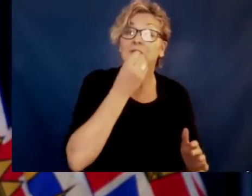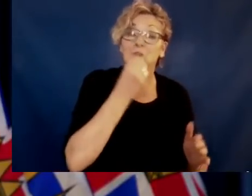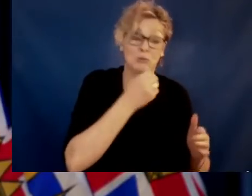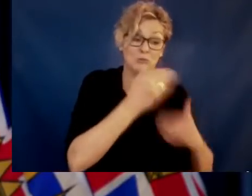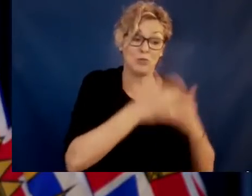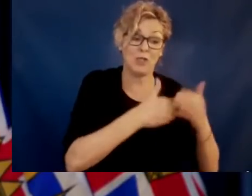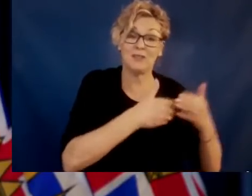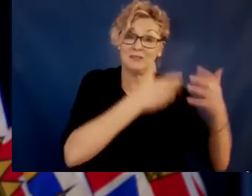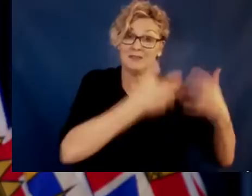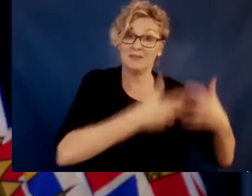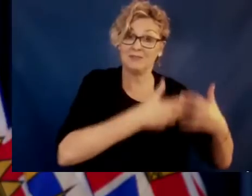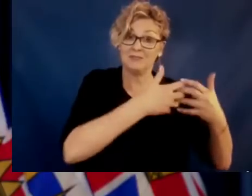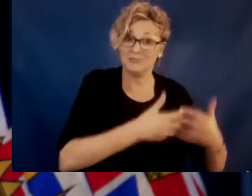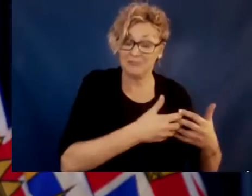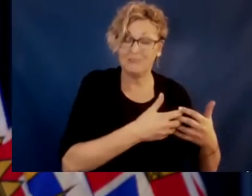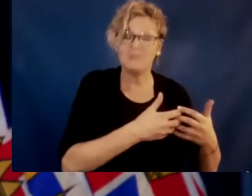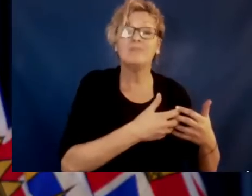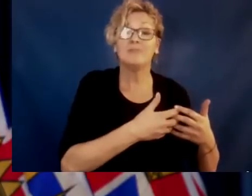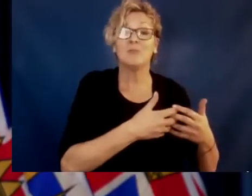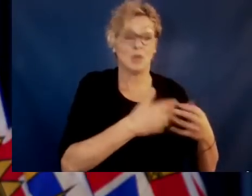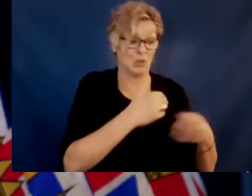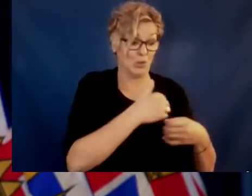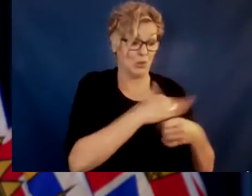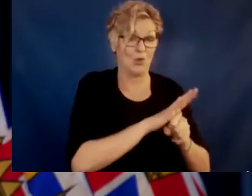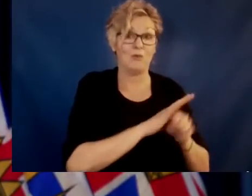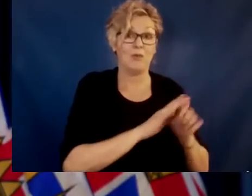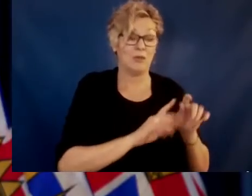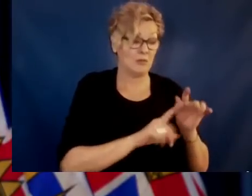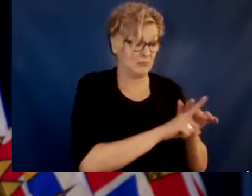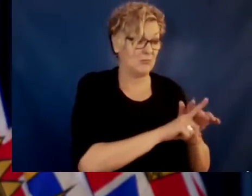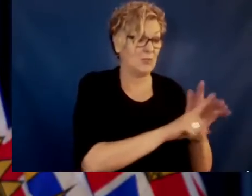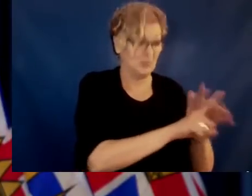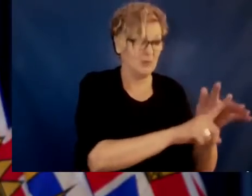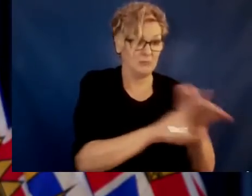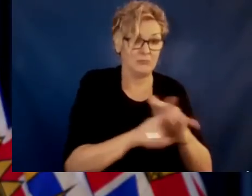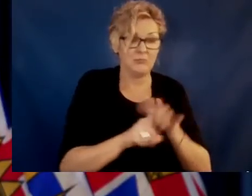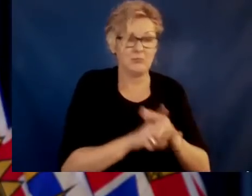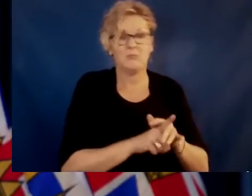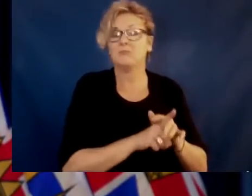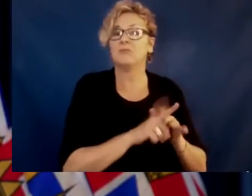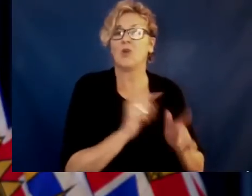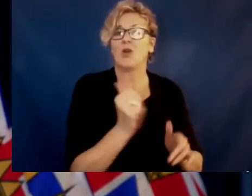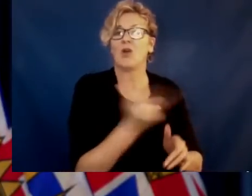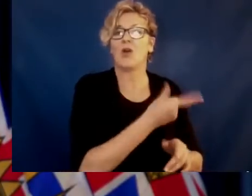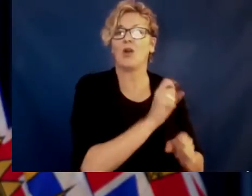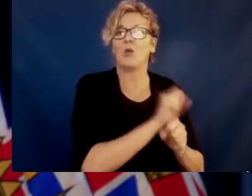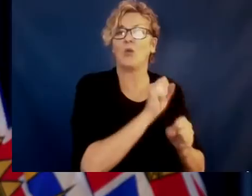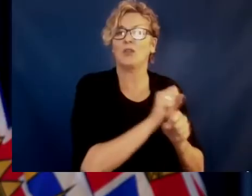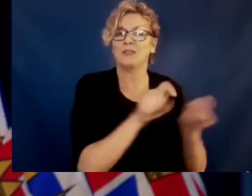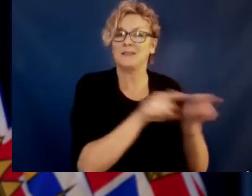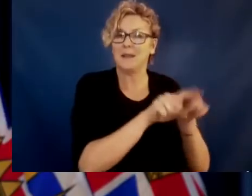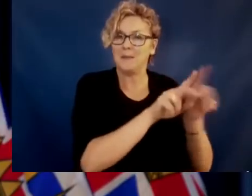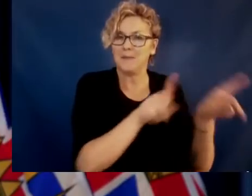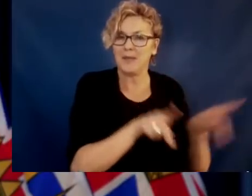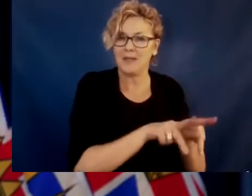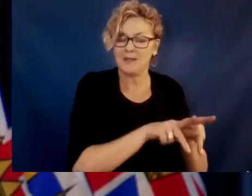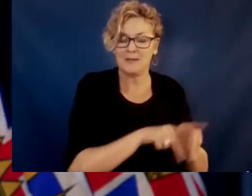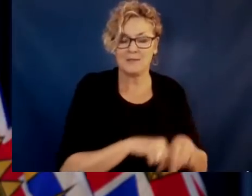quite a lot more large spreader events when we had nightclubs open, when there were large parties through the summer.